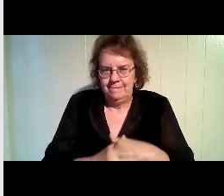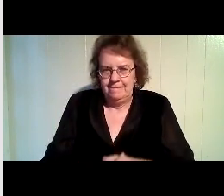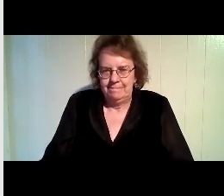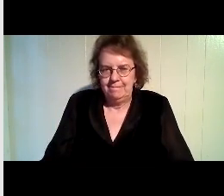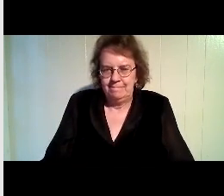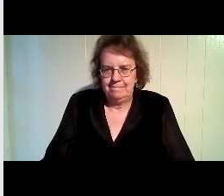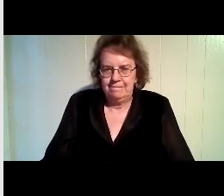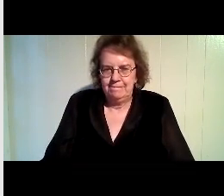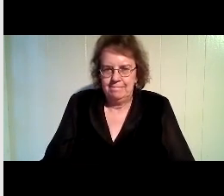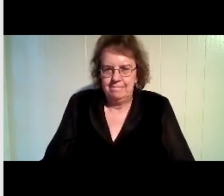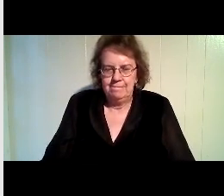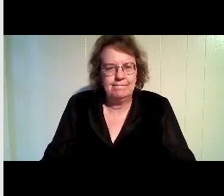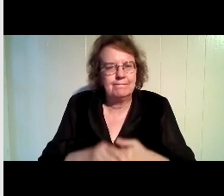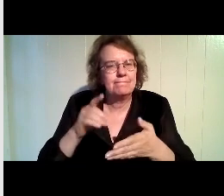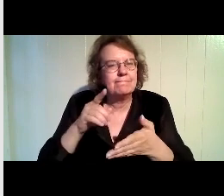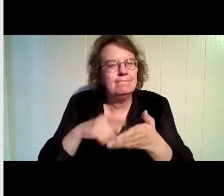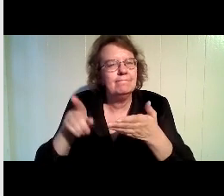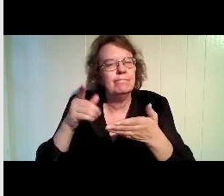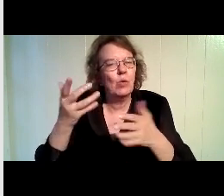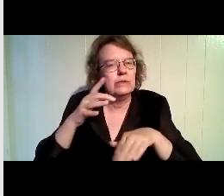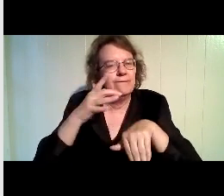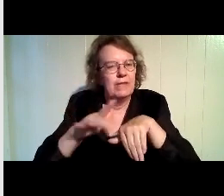And check out what's available in these ease of access settings.